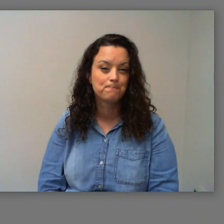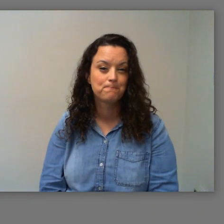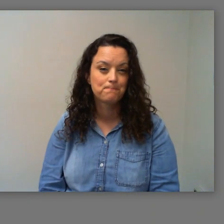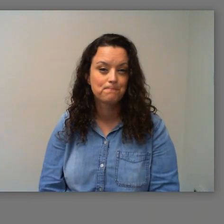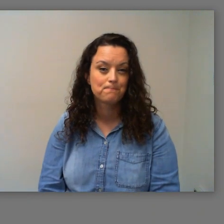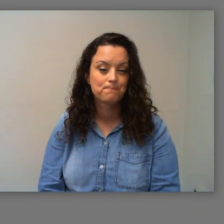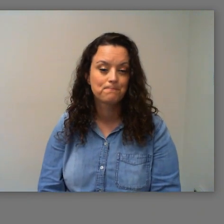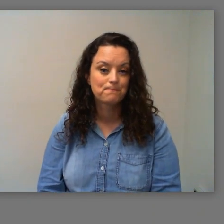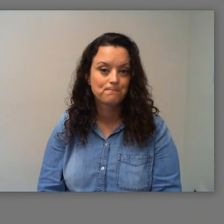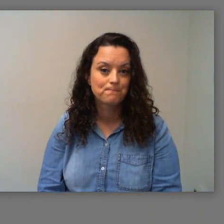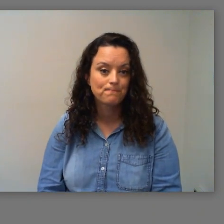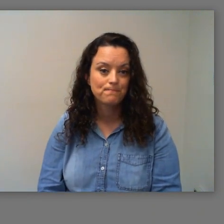what do you think about this one